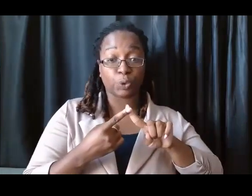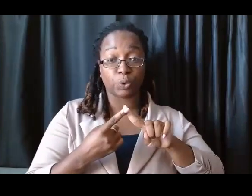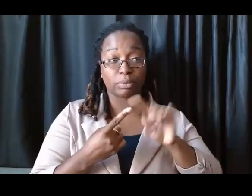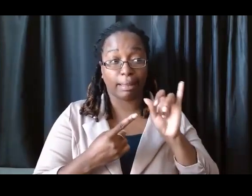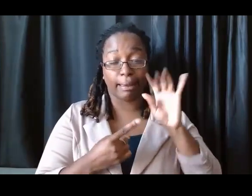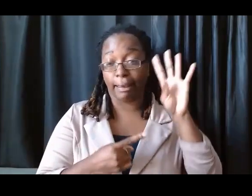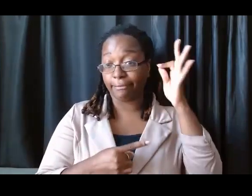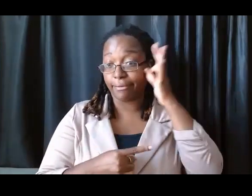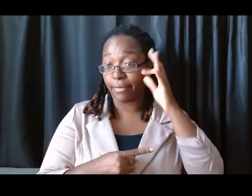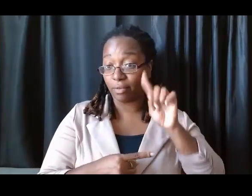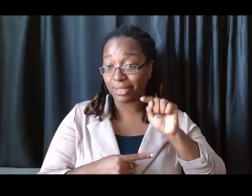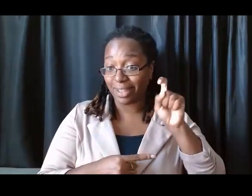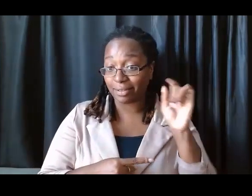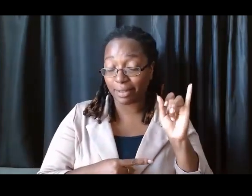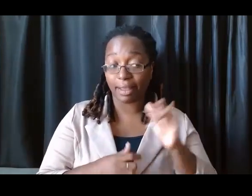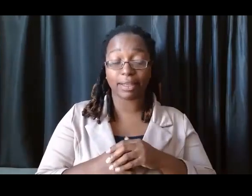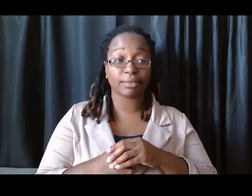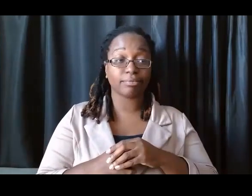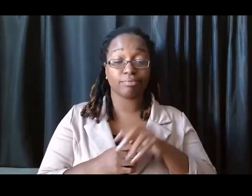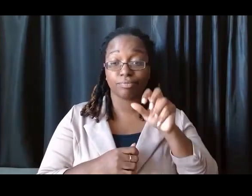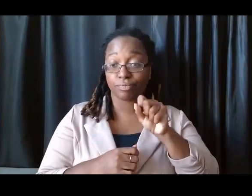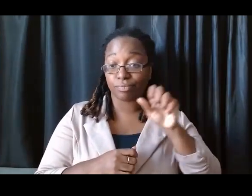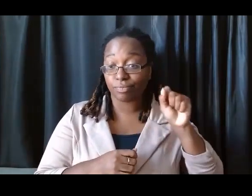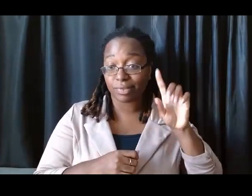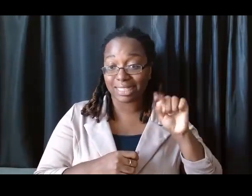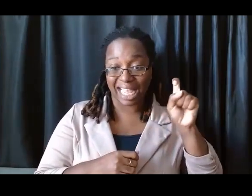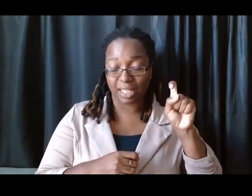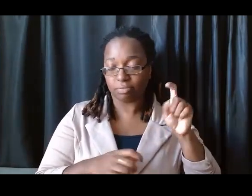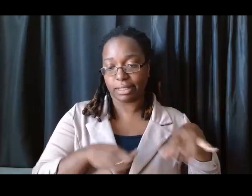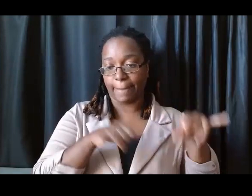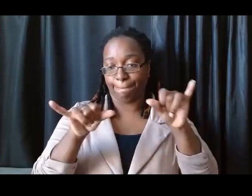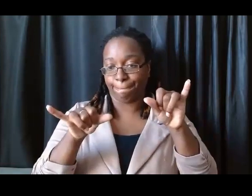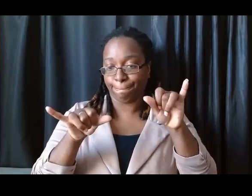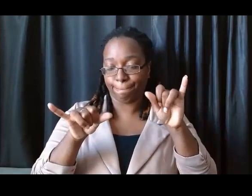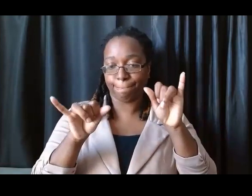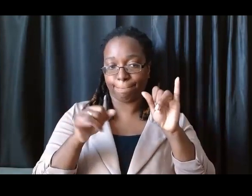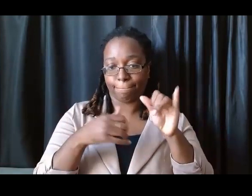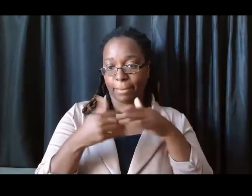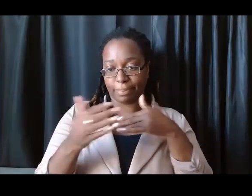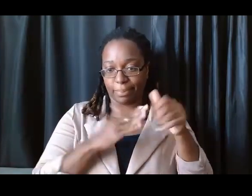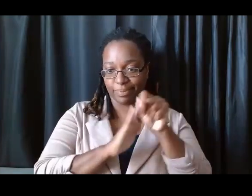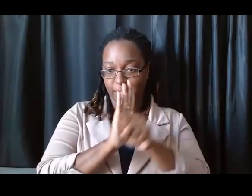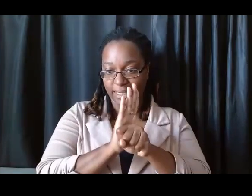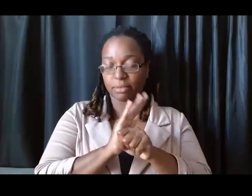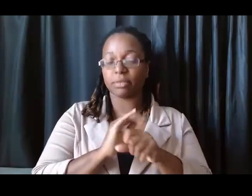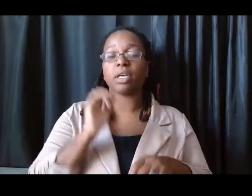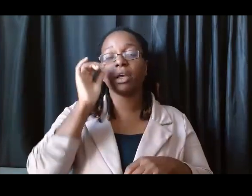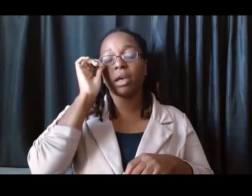like the social security tax, that doesn't change from state to state. But there can definitely be